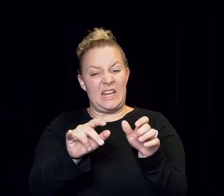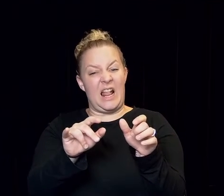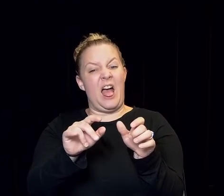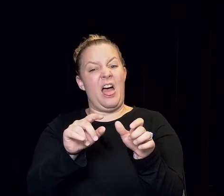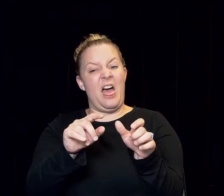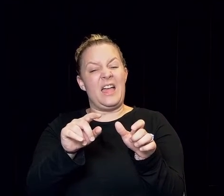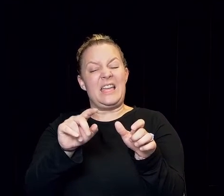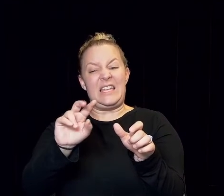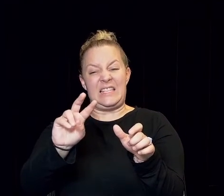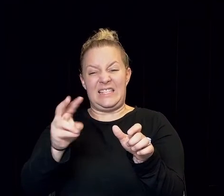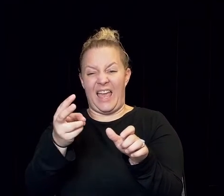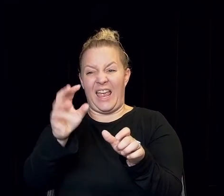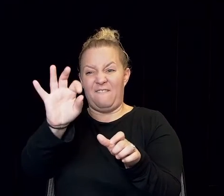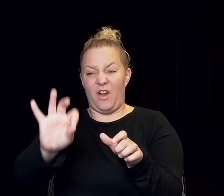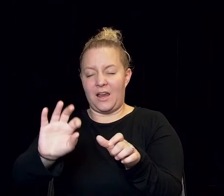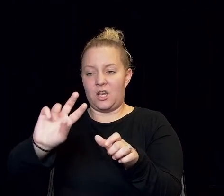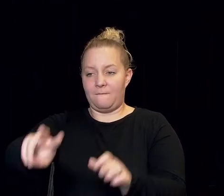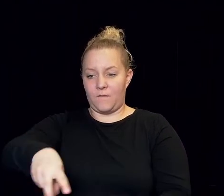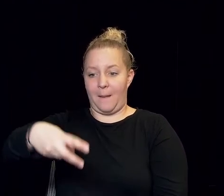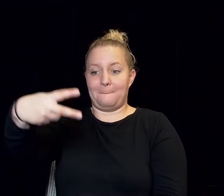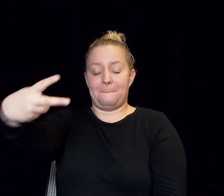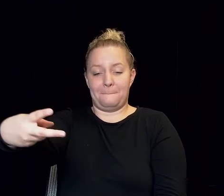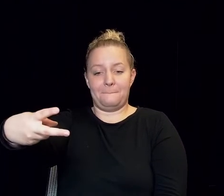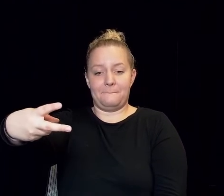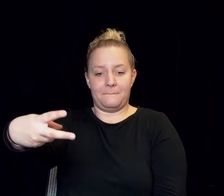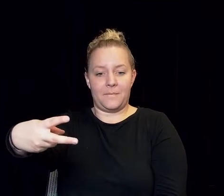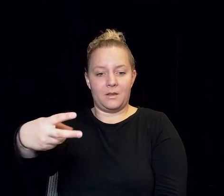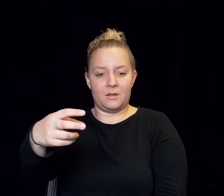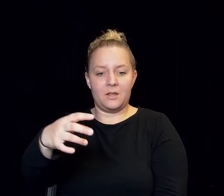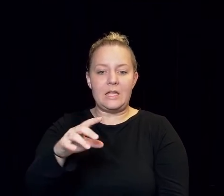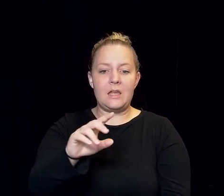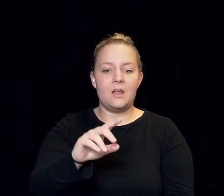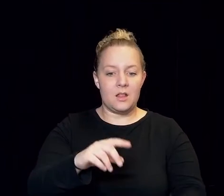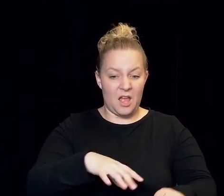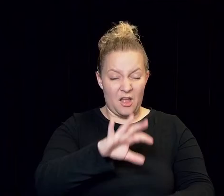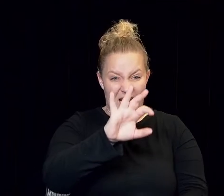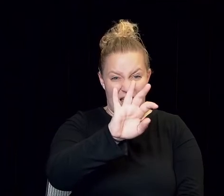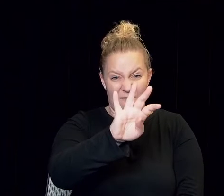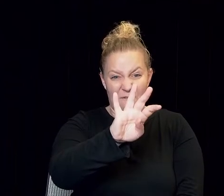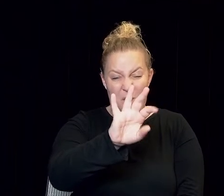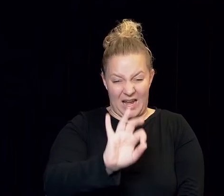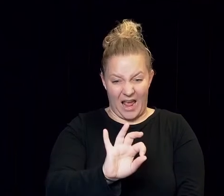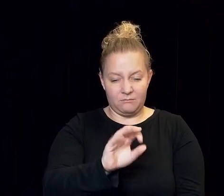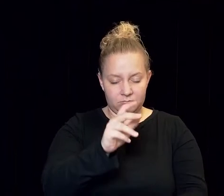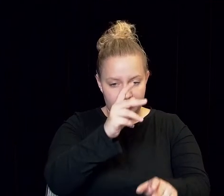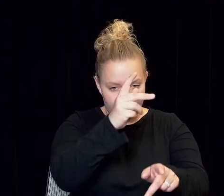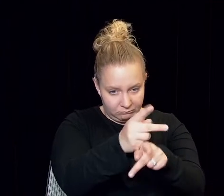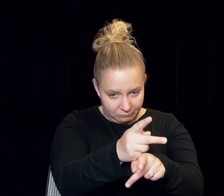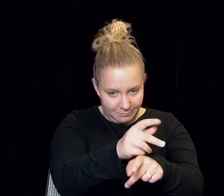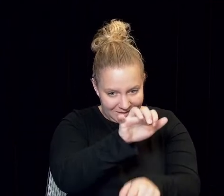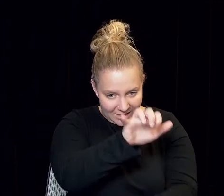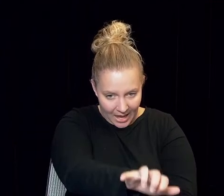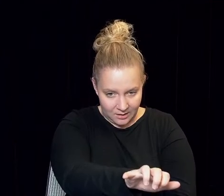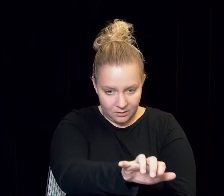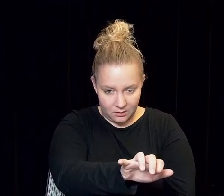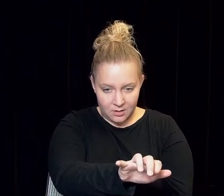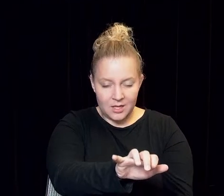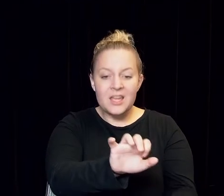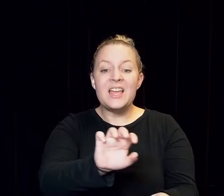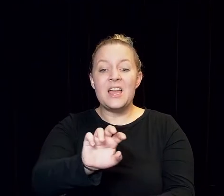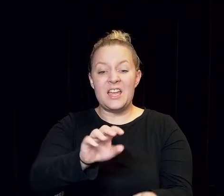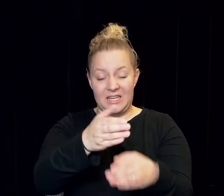said that thus far this year. You keep the first fraction. You change the division to multiplication.